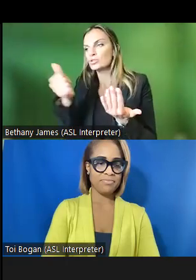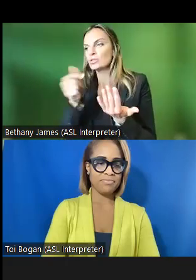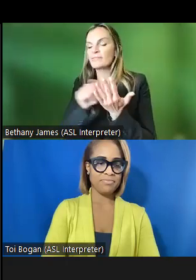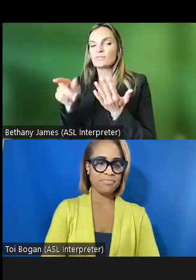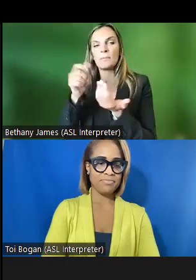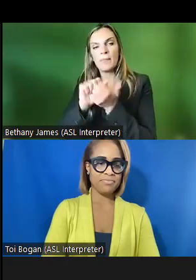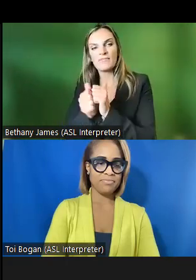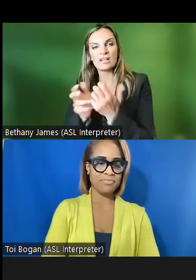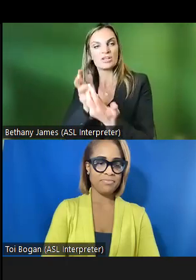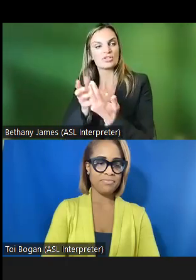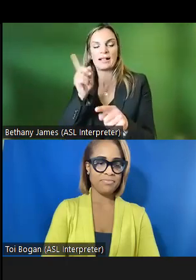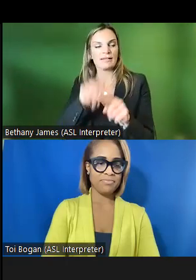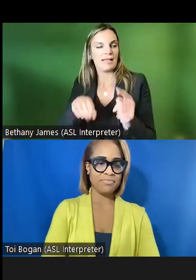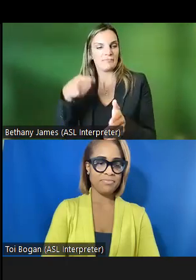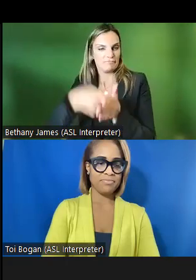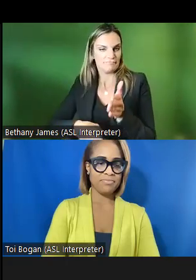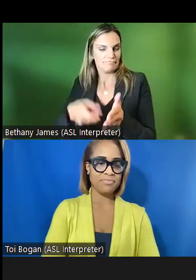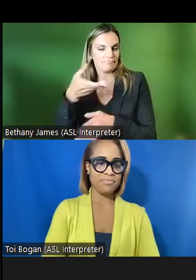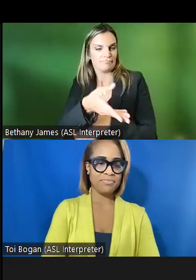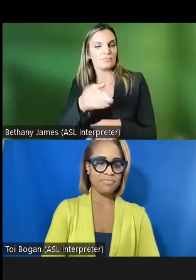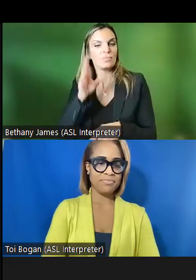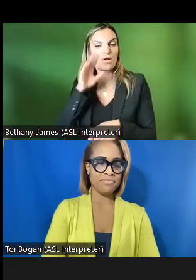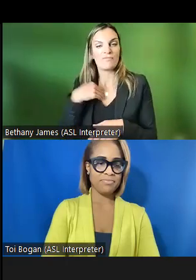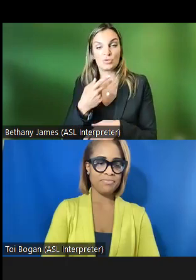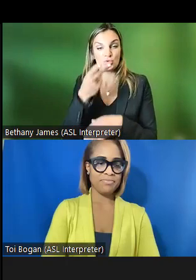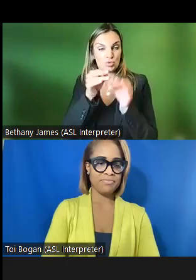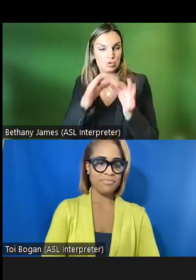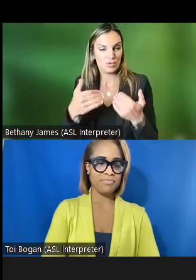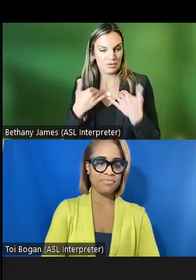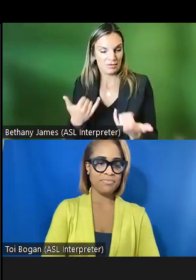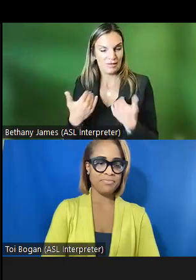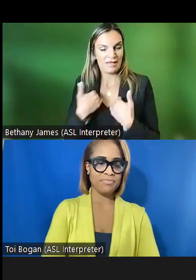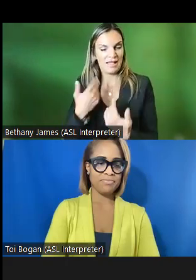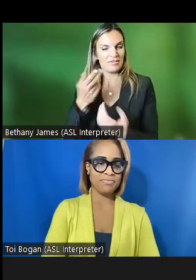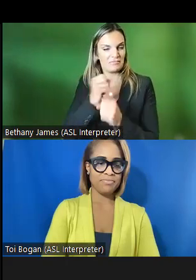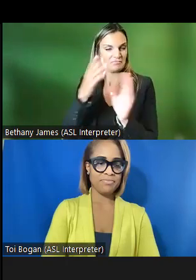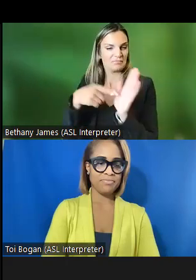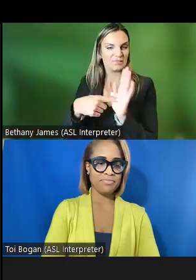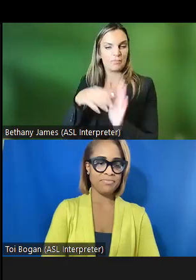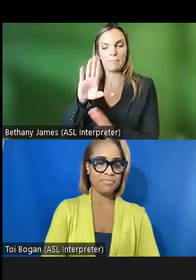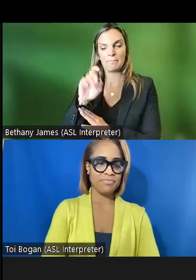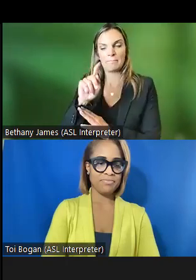You can see we have two interpreters, Bethany and Toi, and we also are providing CART services,